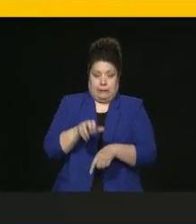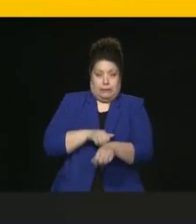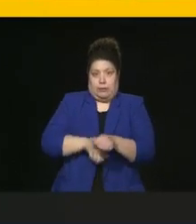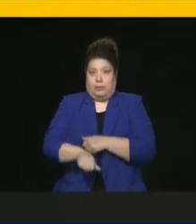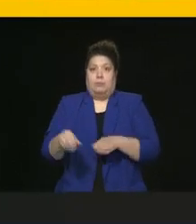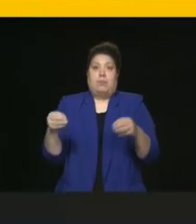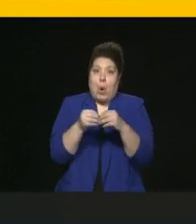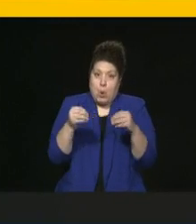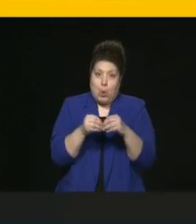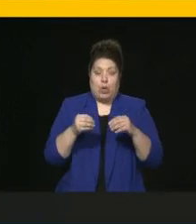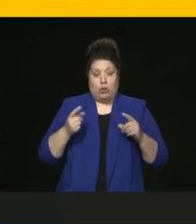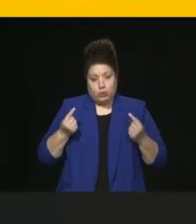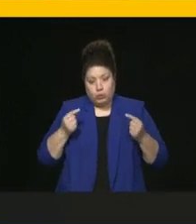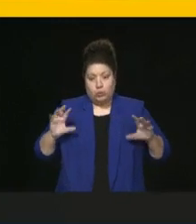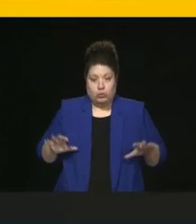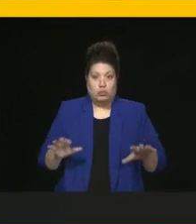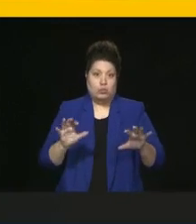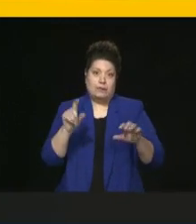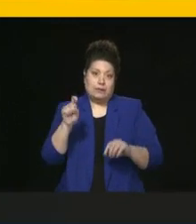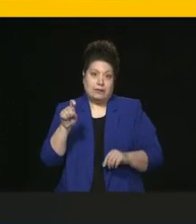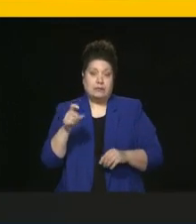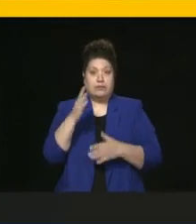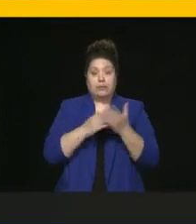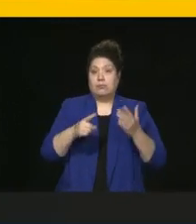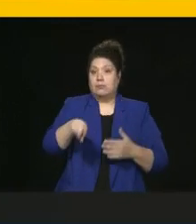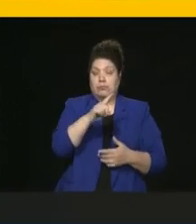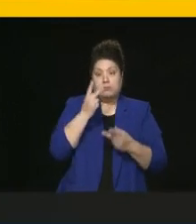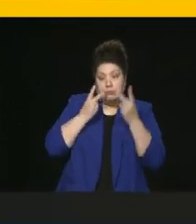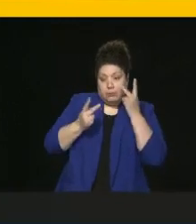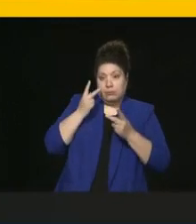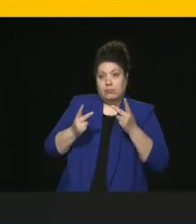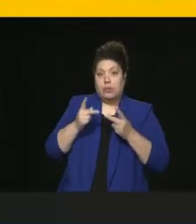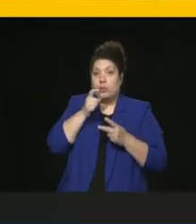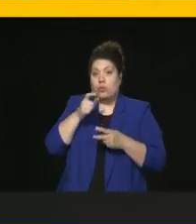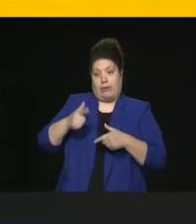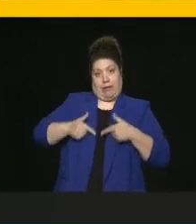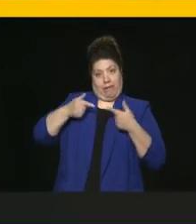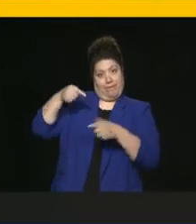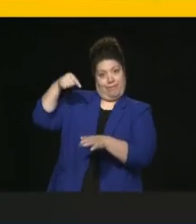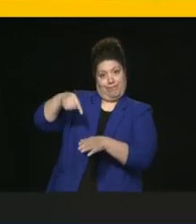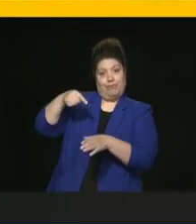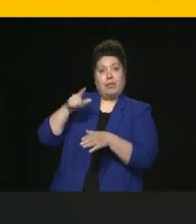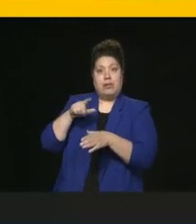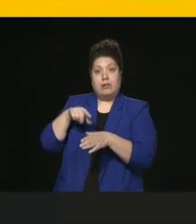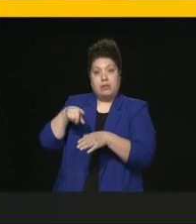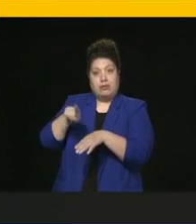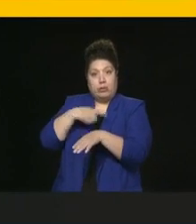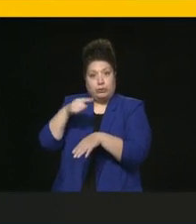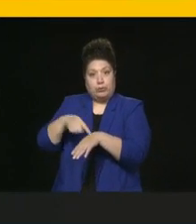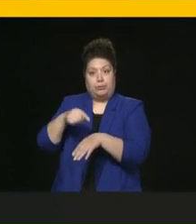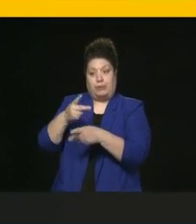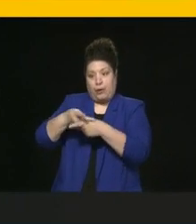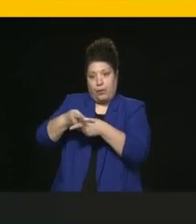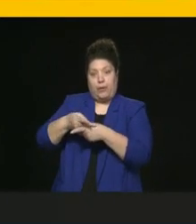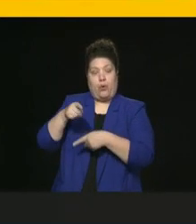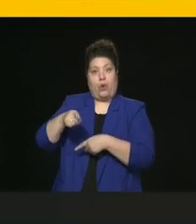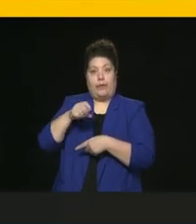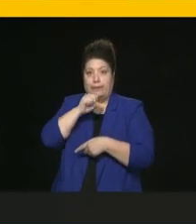THIS IS NO SECRET TO PEOPLE, AS I SAID YESTERDAY, PEOPLE WHO HAVE EXPERIENCED A LOVED ONE WHO